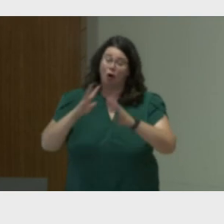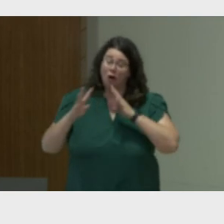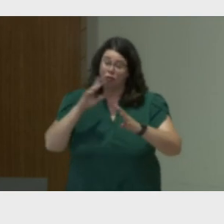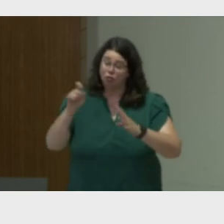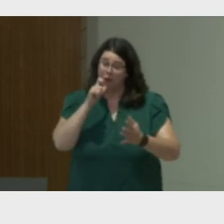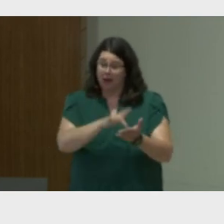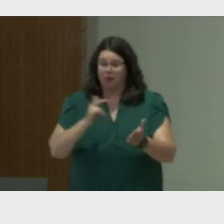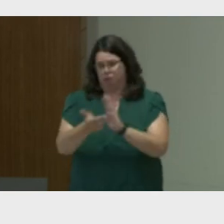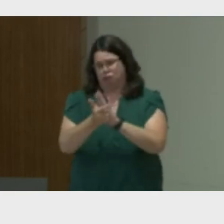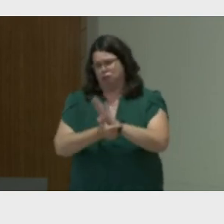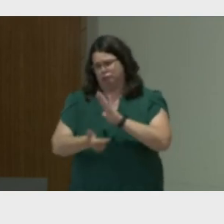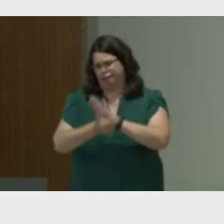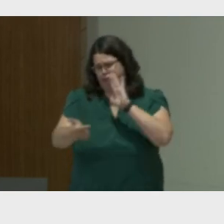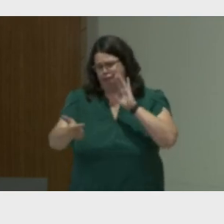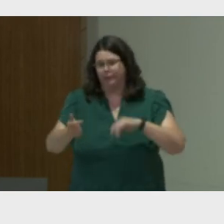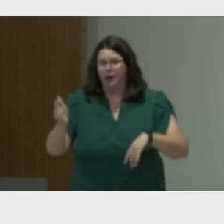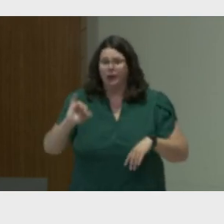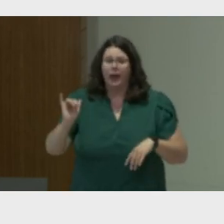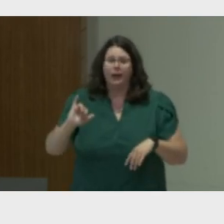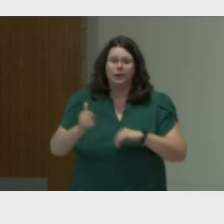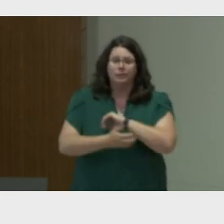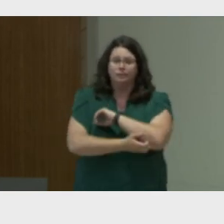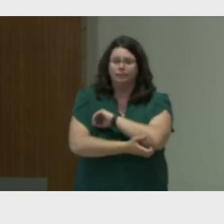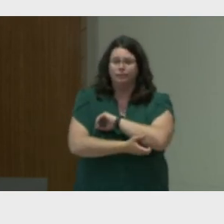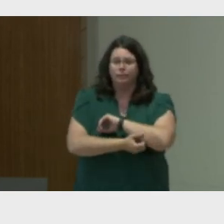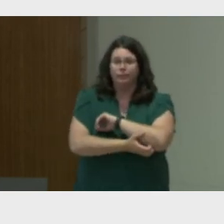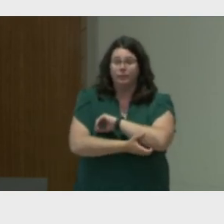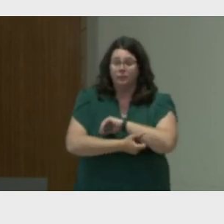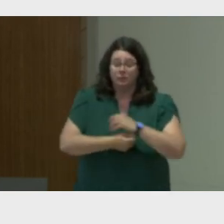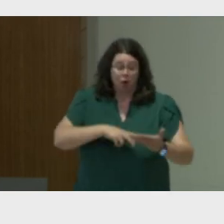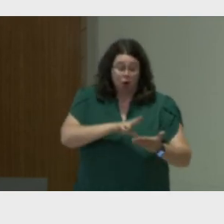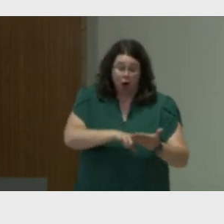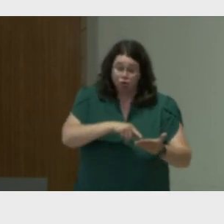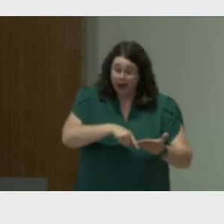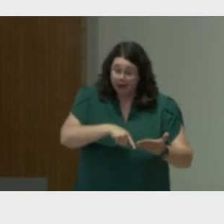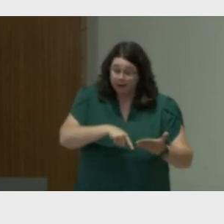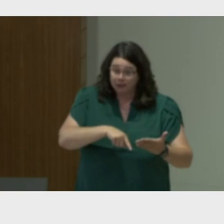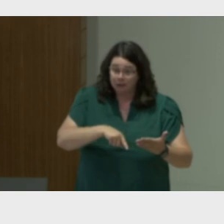whether that be by way of setting aside contracts under duress or fraud